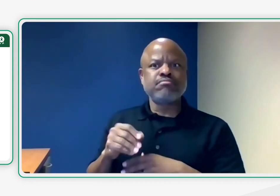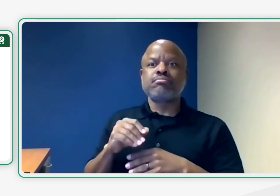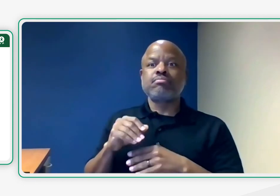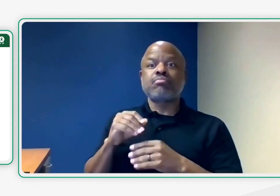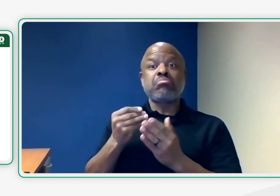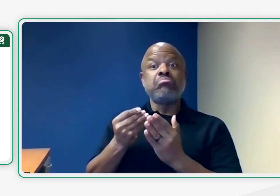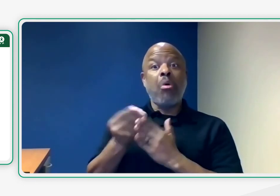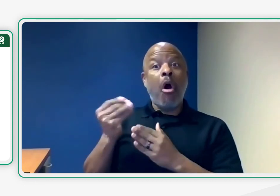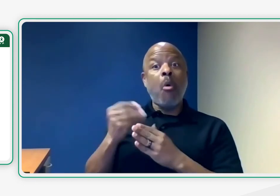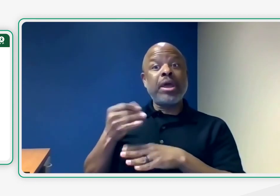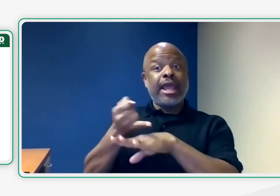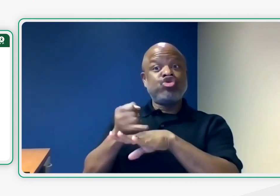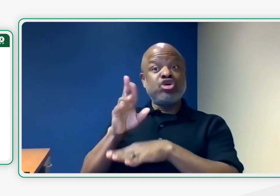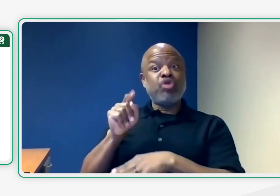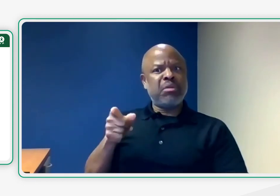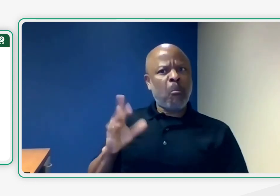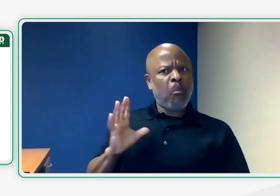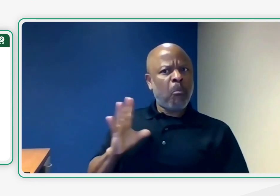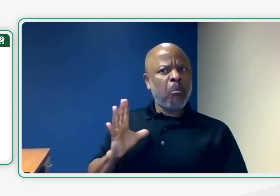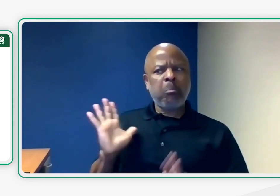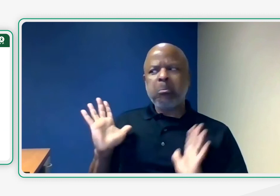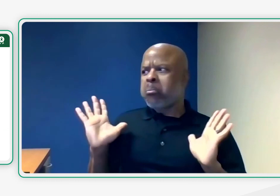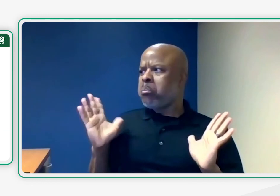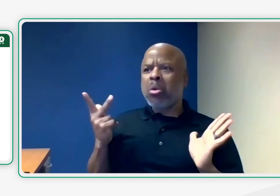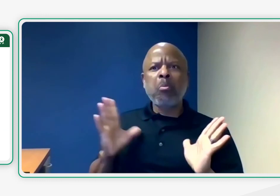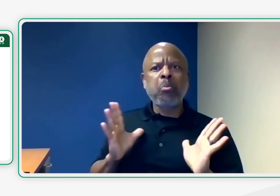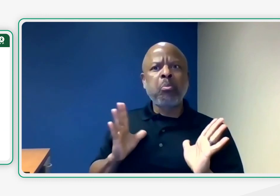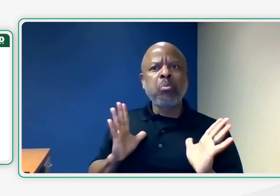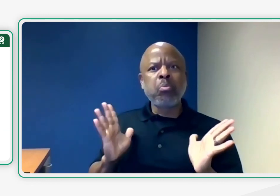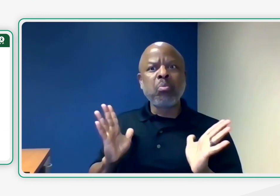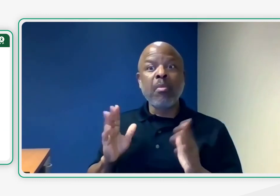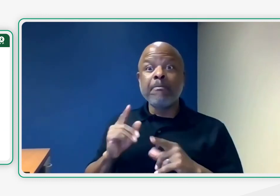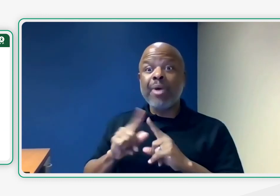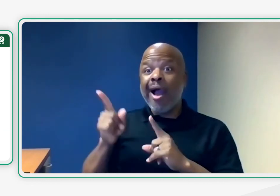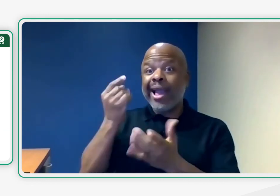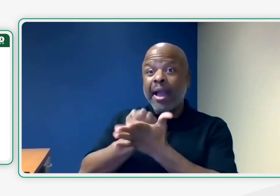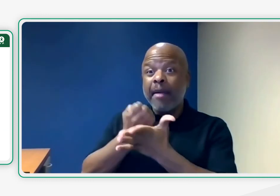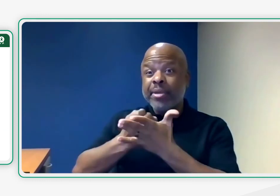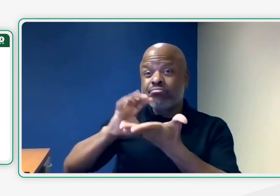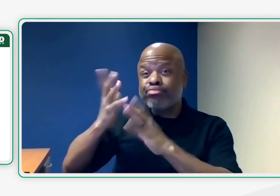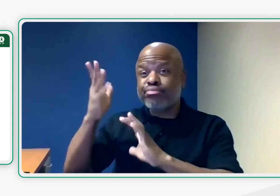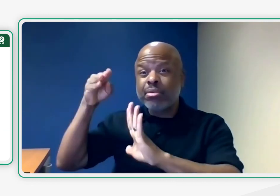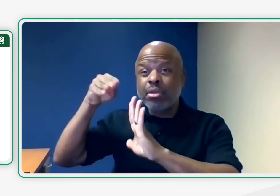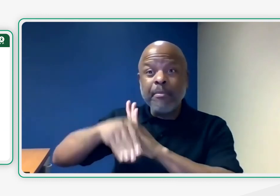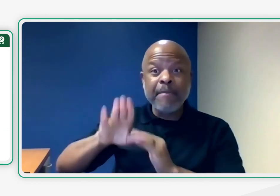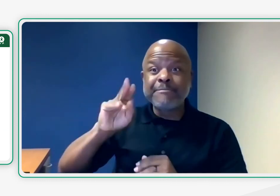No, not like 5 years ago, 10 years ago, like just bought the house. And we bought it with a reasonable interest rate that we were comfortable with.